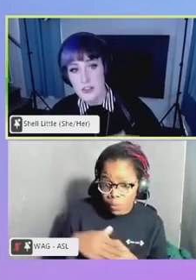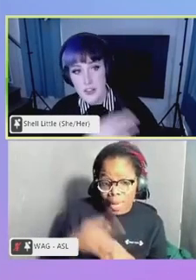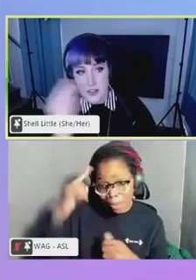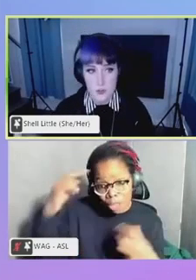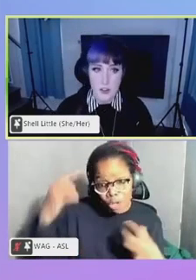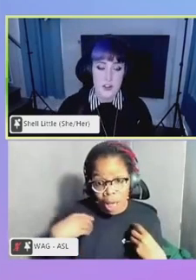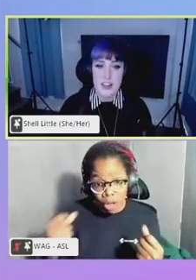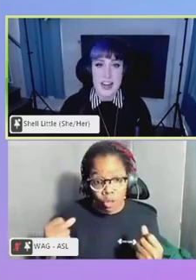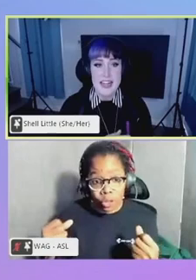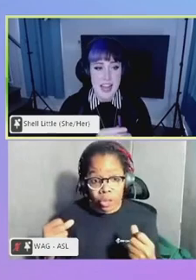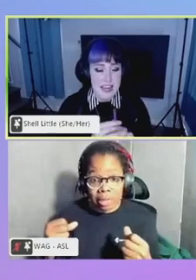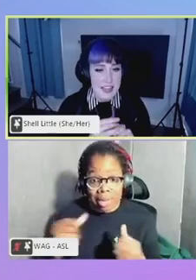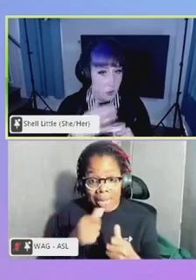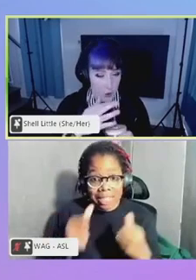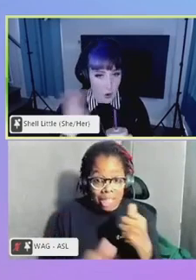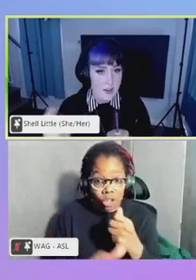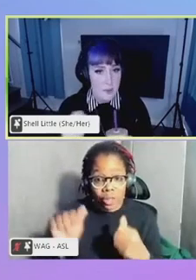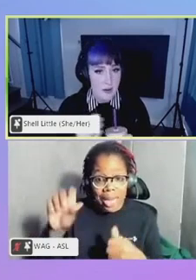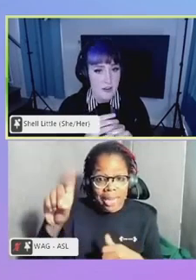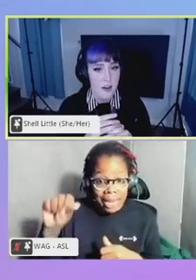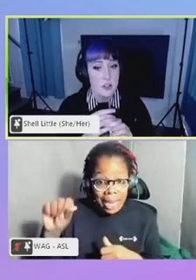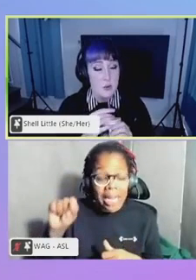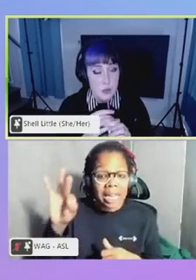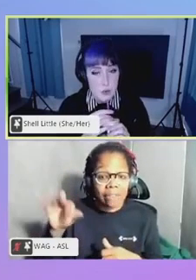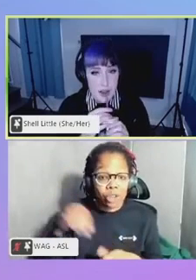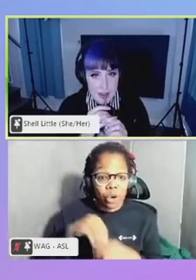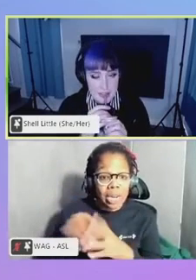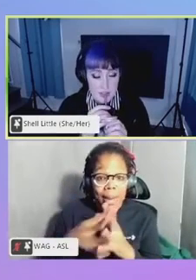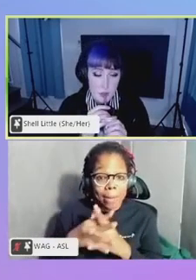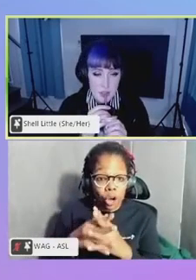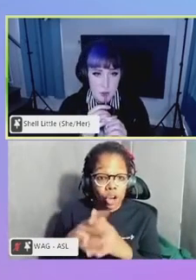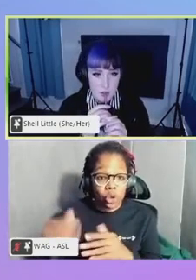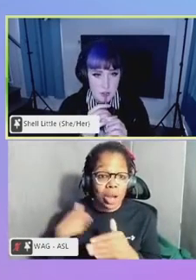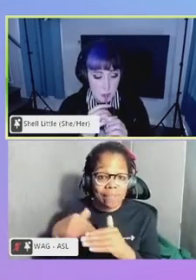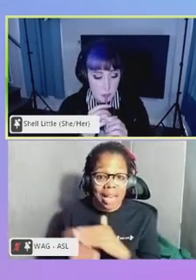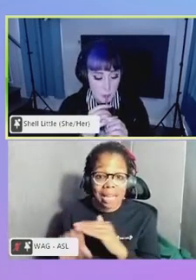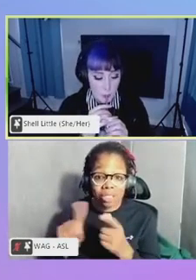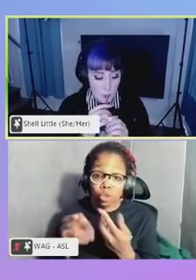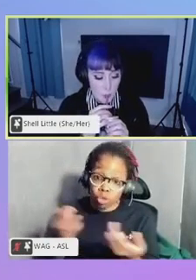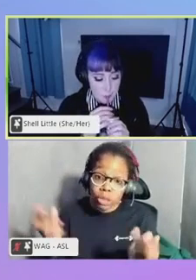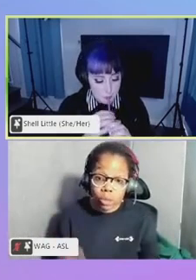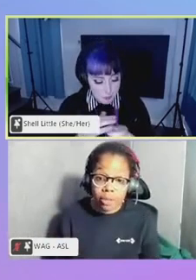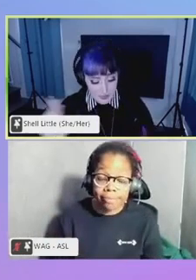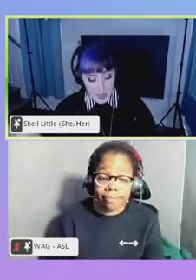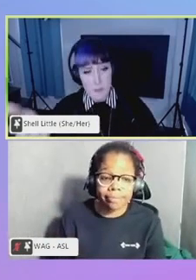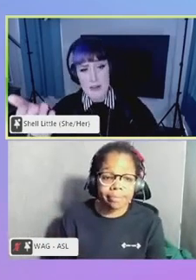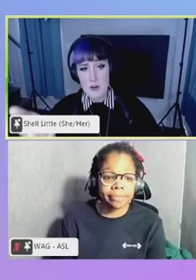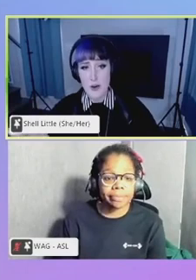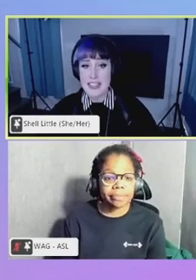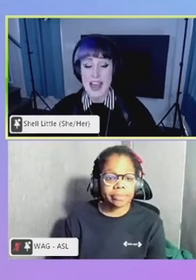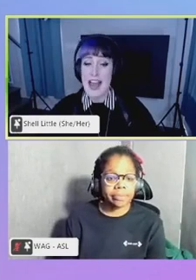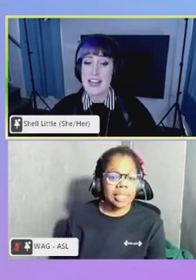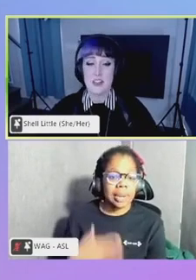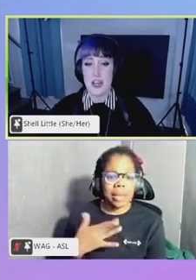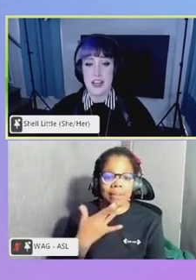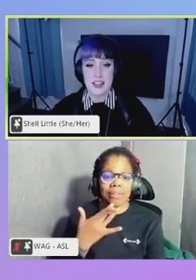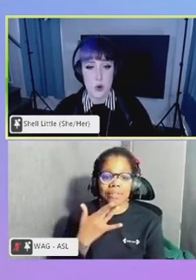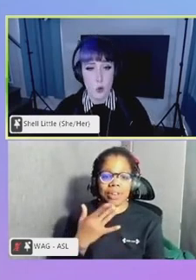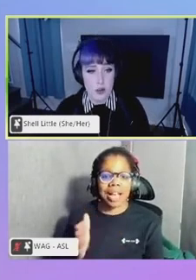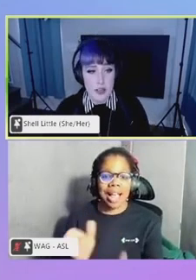of my. Health. So this is on the health side. So first of all, did you know mental health doesn't fall